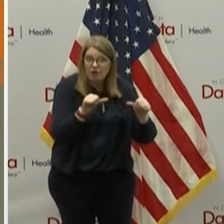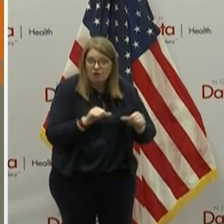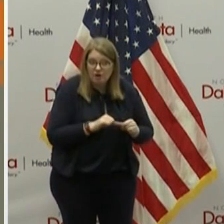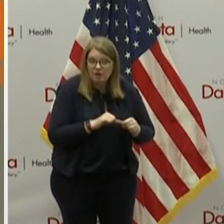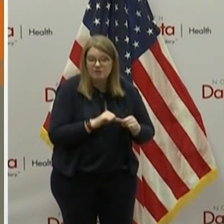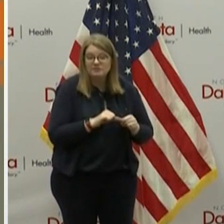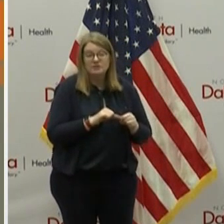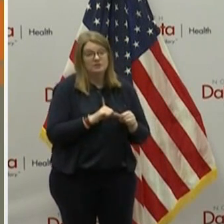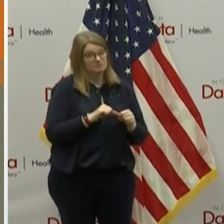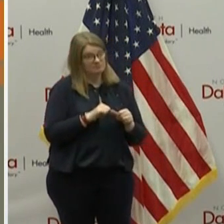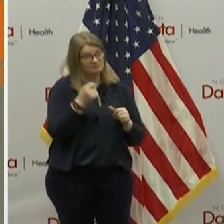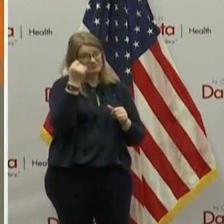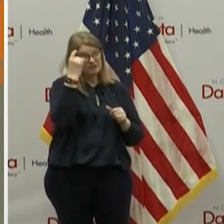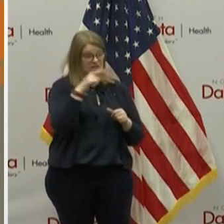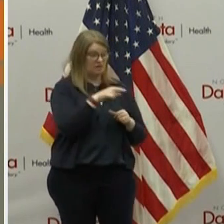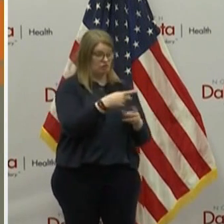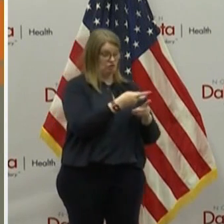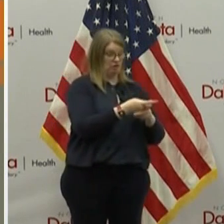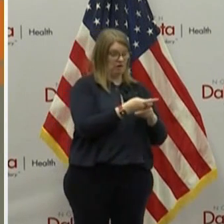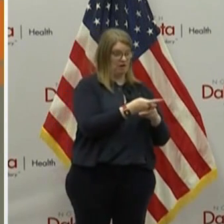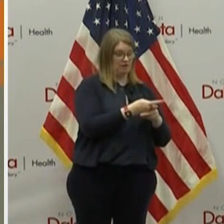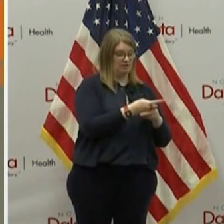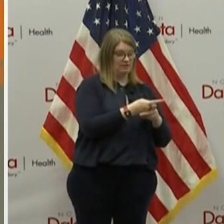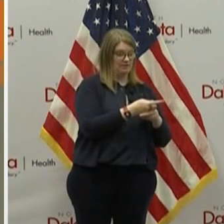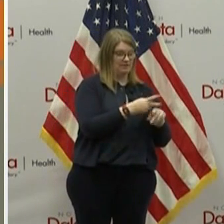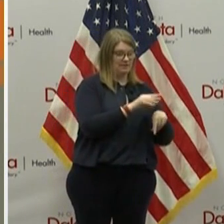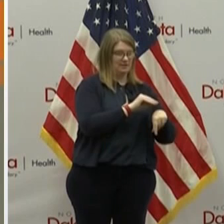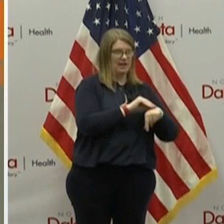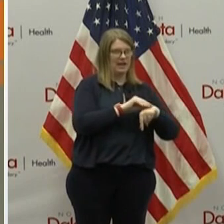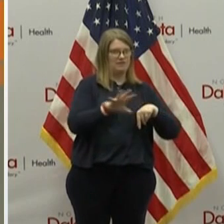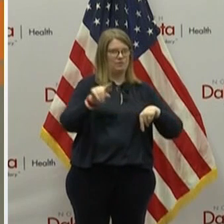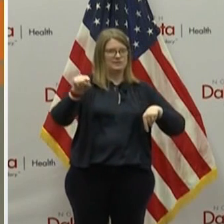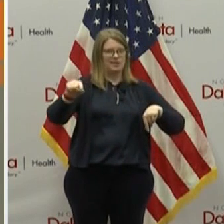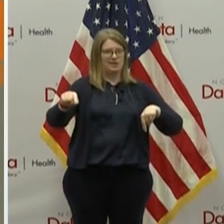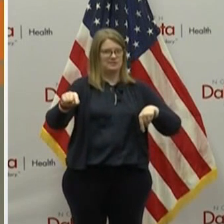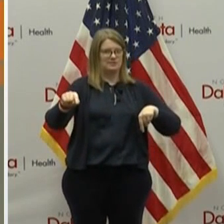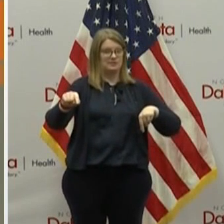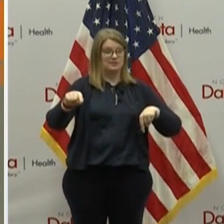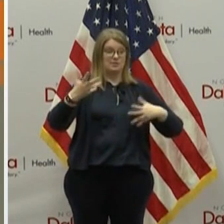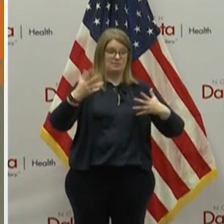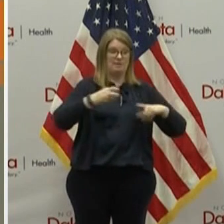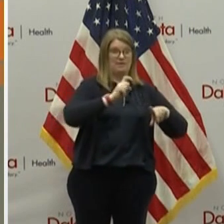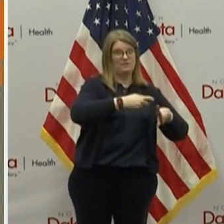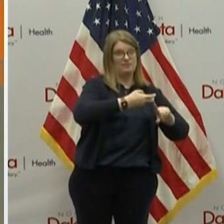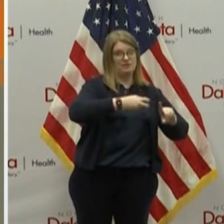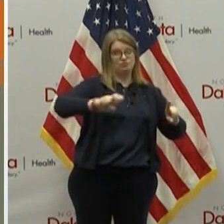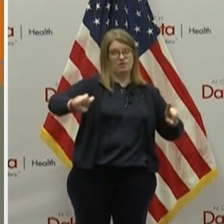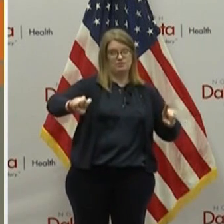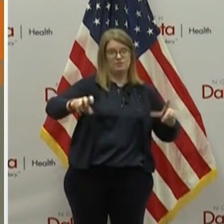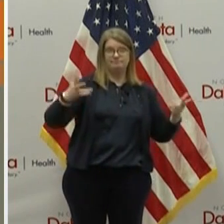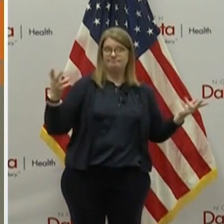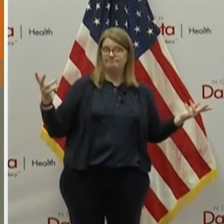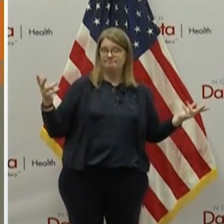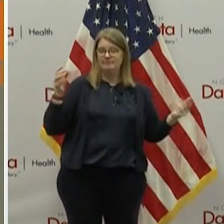ALSO IN THE MOST POPULOUS COUNTI COUNTIES IS WHERE WE HAVE OUR MAJOR HOSPITALIZATIONS.